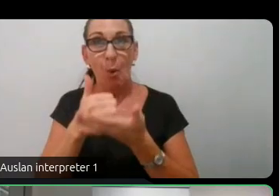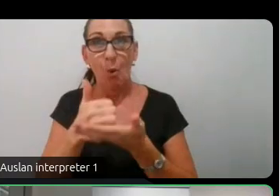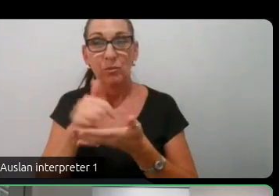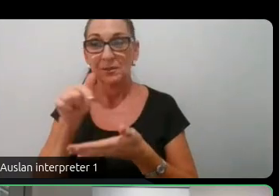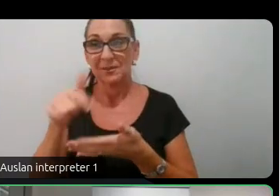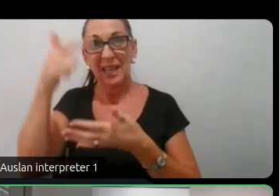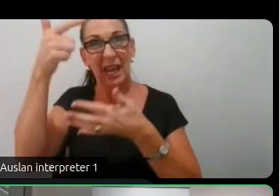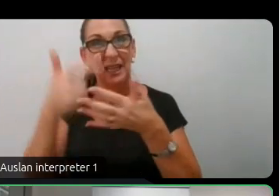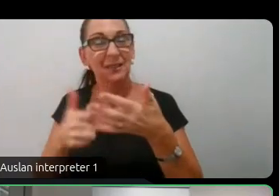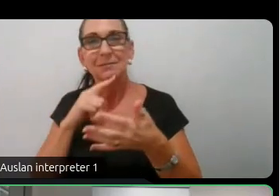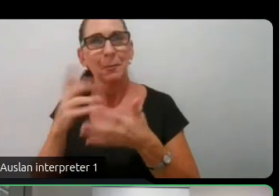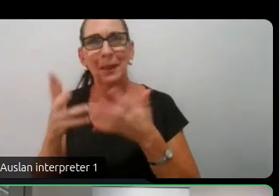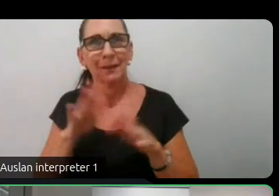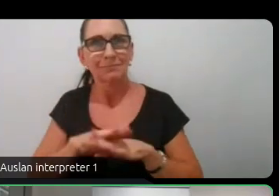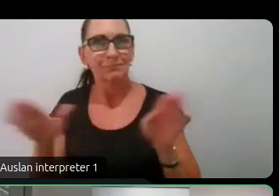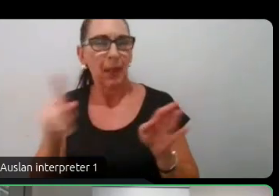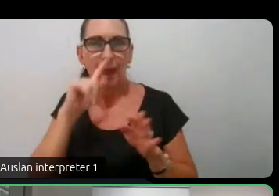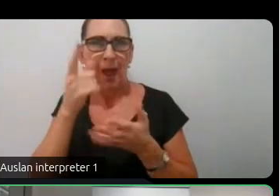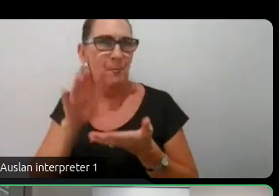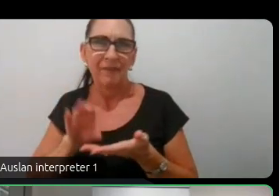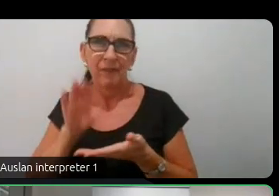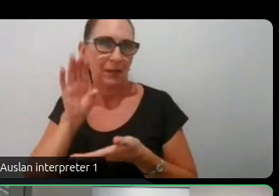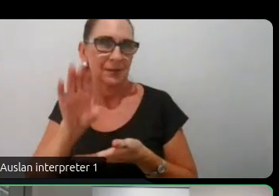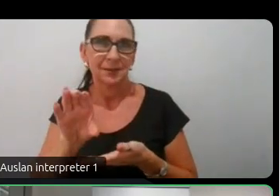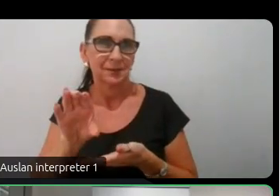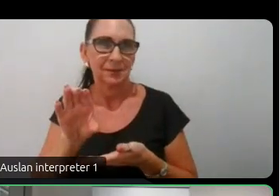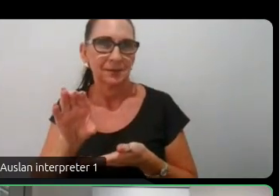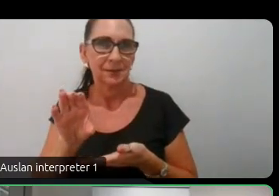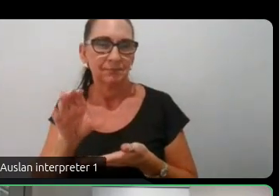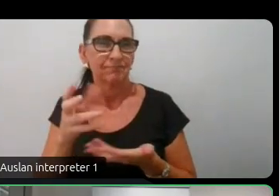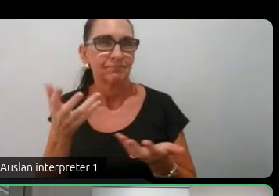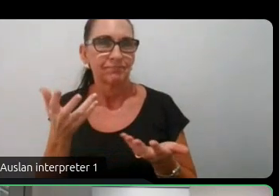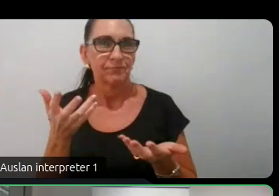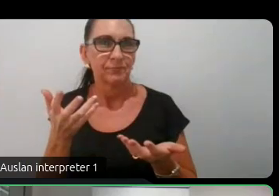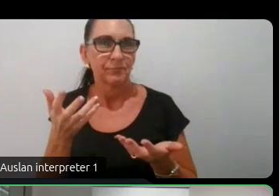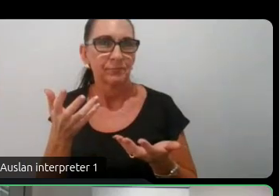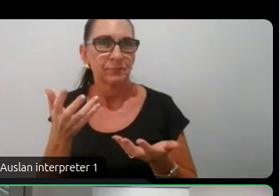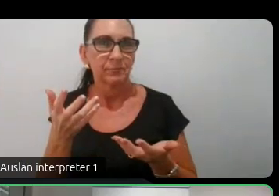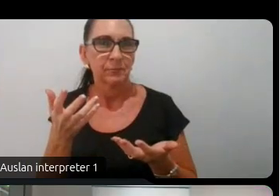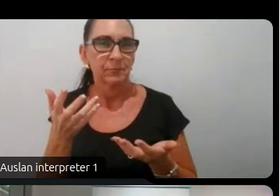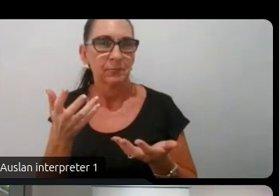and I it the thing to try and keep in mind, and I think I go into this a little bit in a second, is